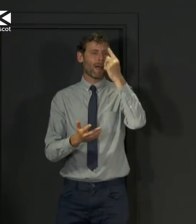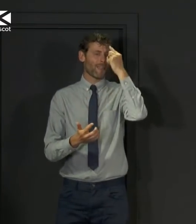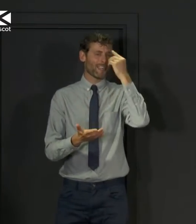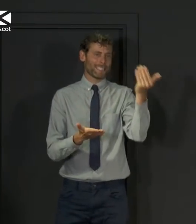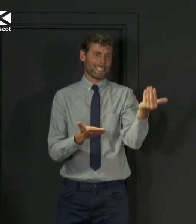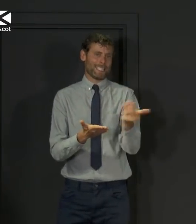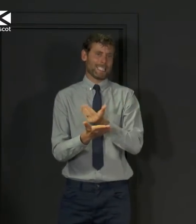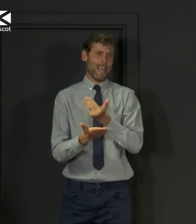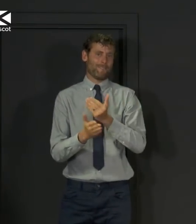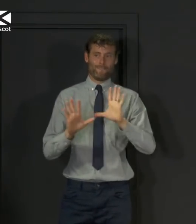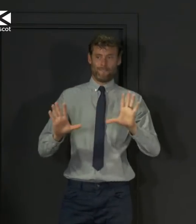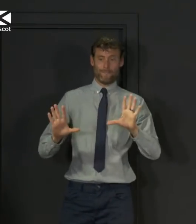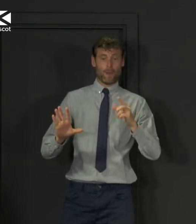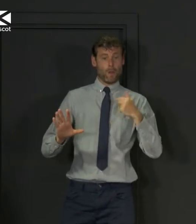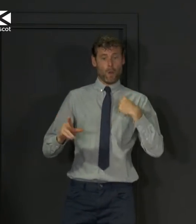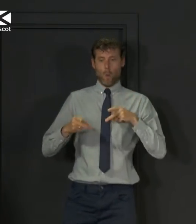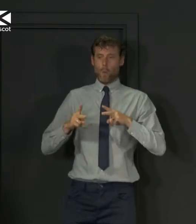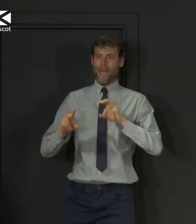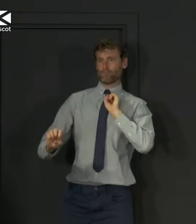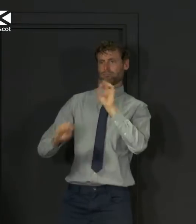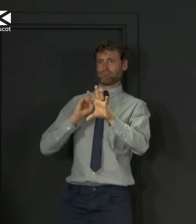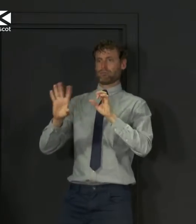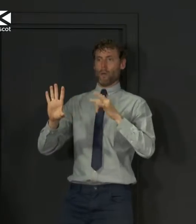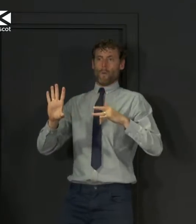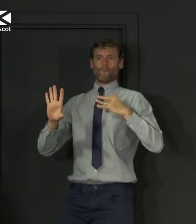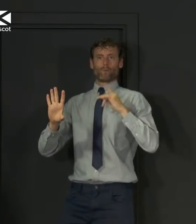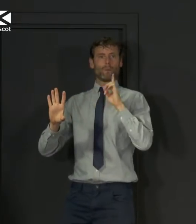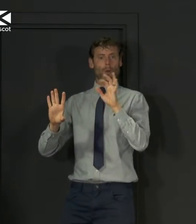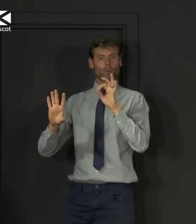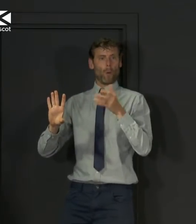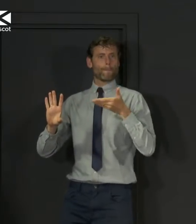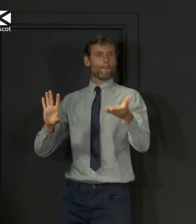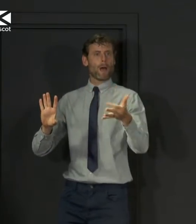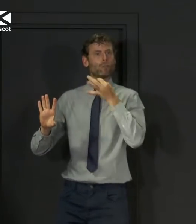we will be under these restrictions for a lot longer, the economy will be under pressure